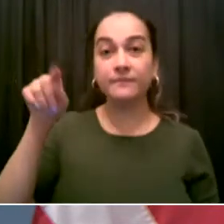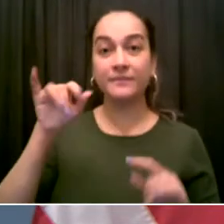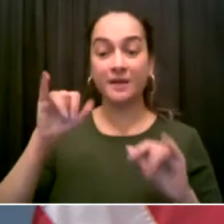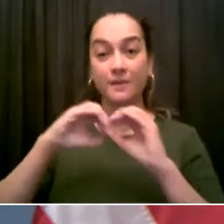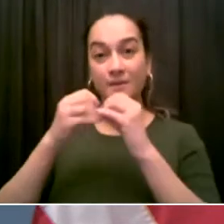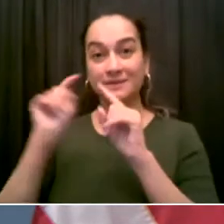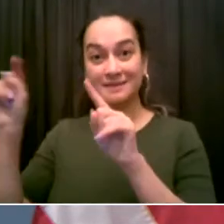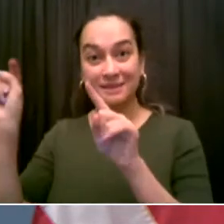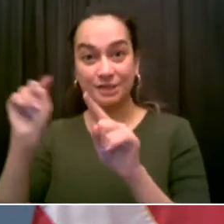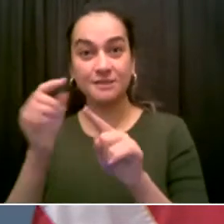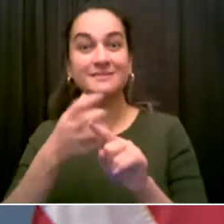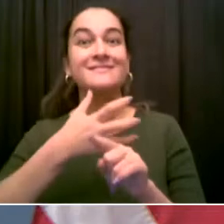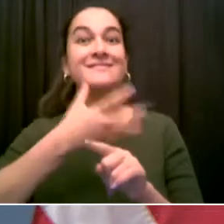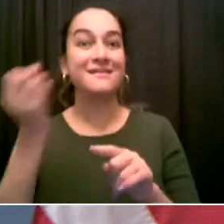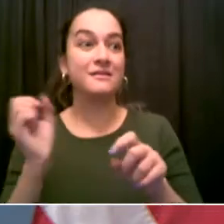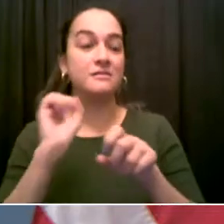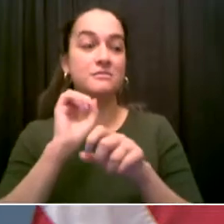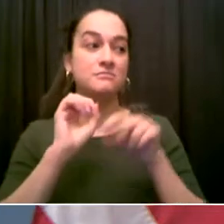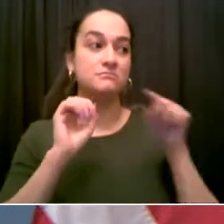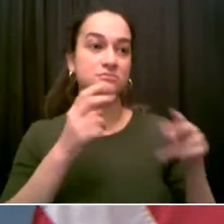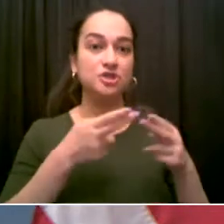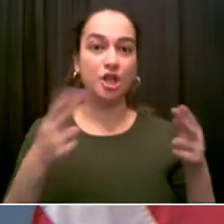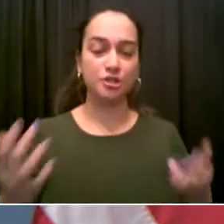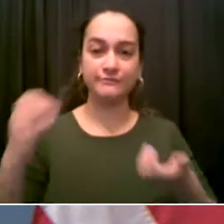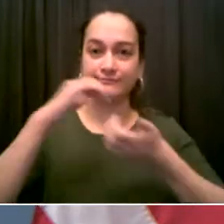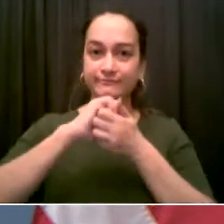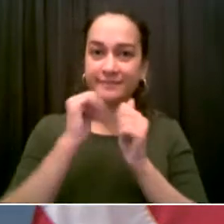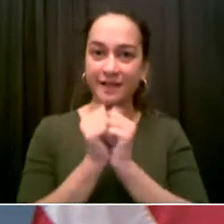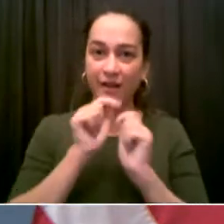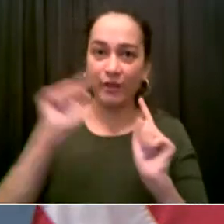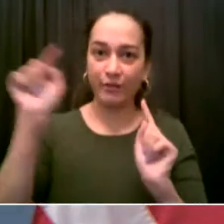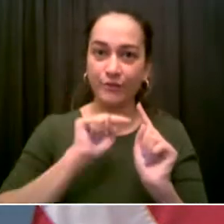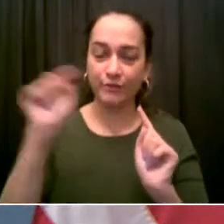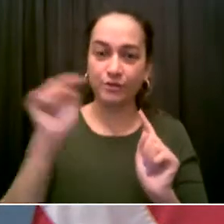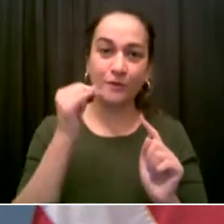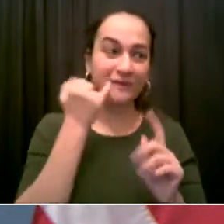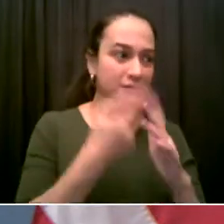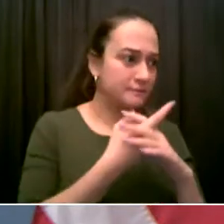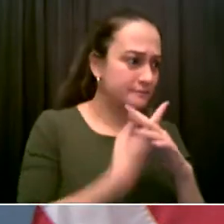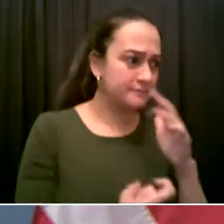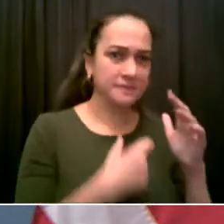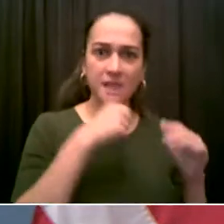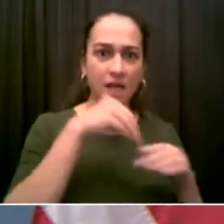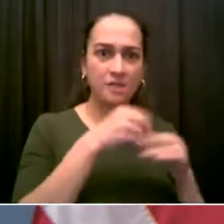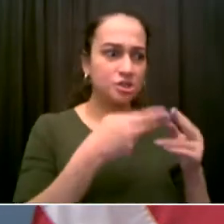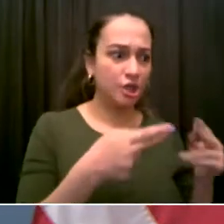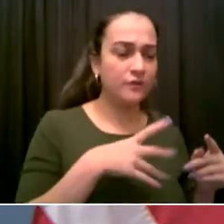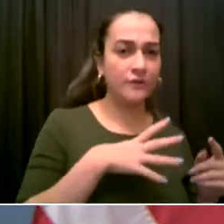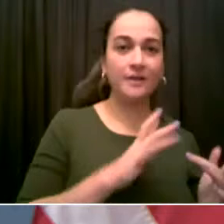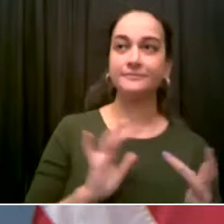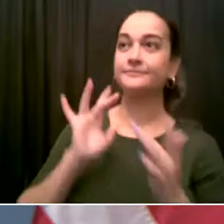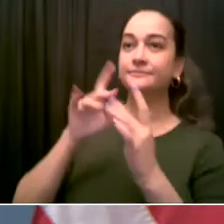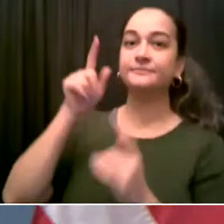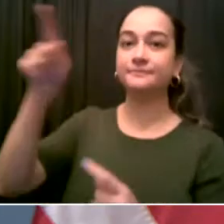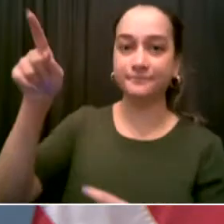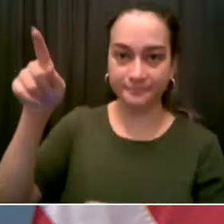FROM A TARGETED SETTING TO A HOTEL SETTING AND THEY CONTINUE TO DO THAT. ON THE OTHER HAND, AS THE MAYOR HAS SAID,